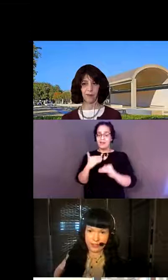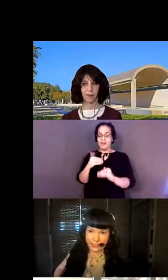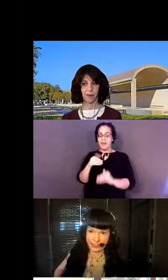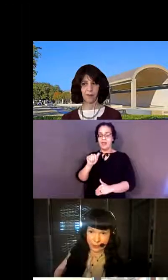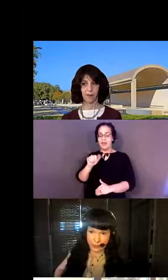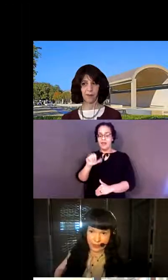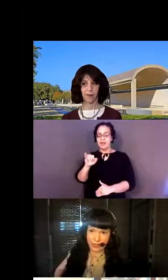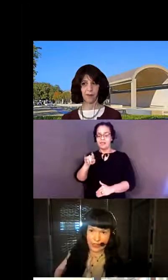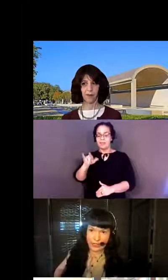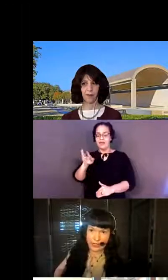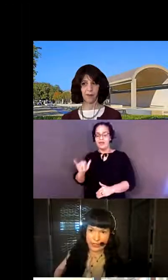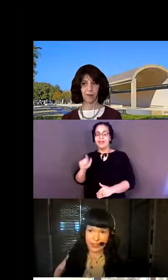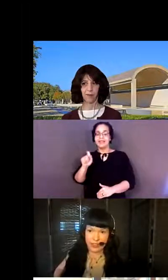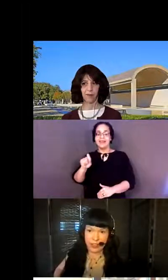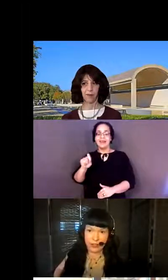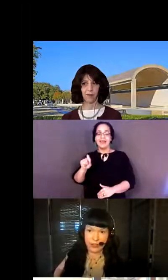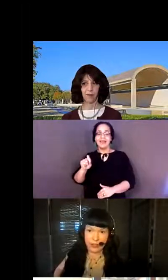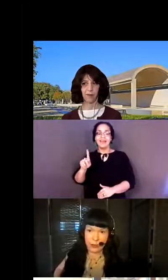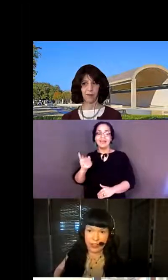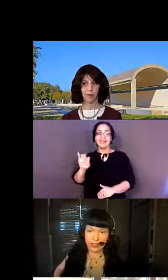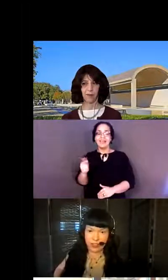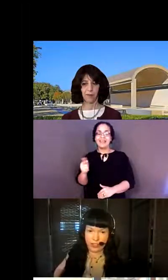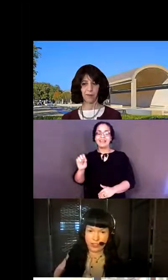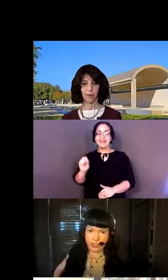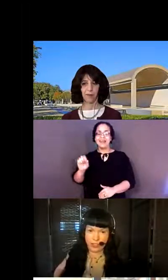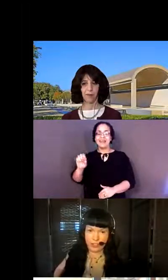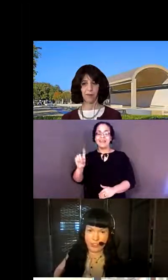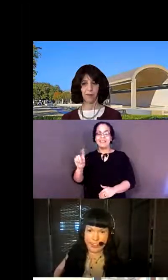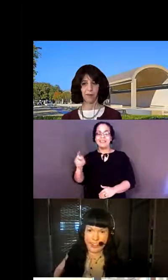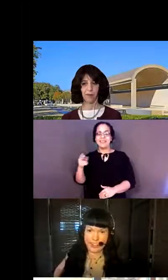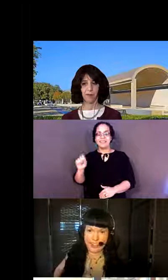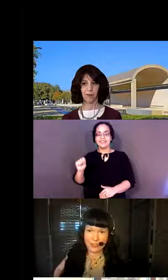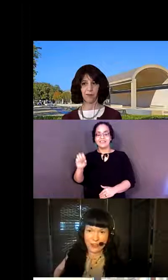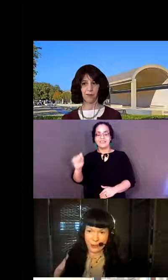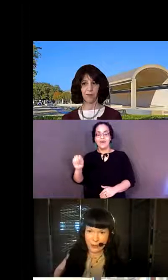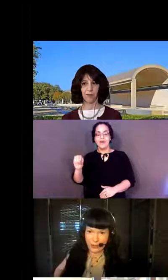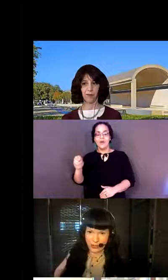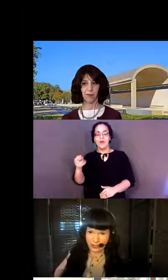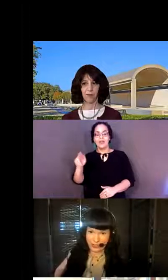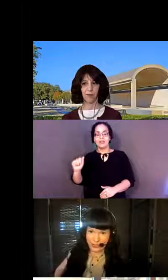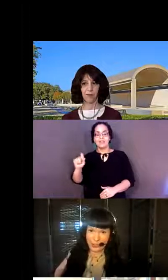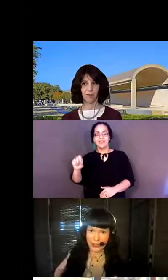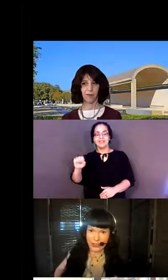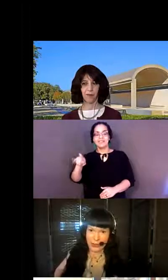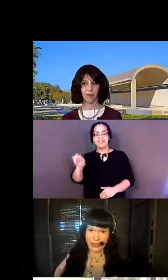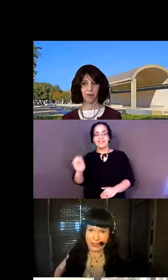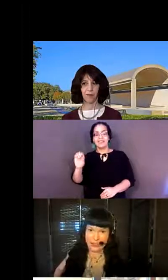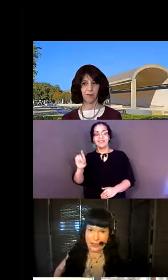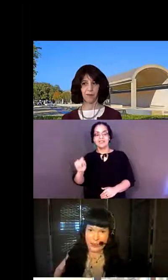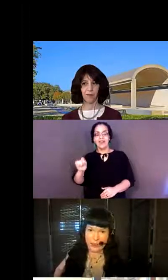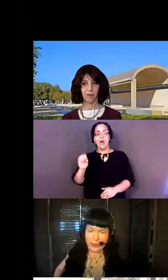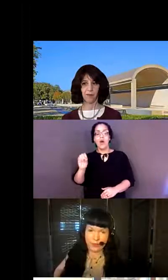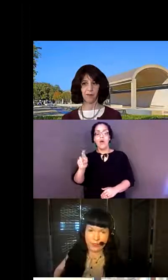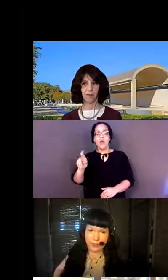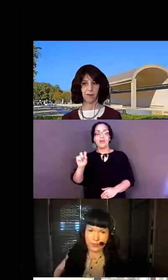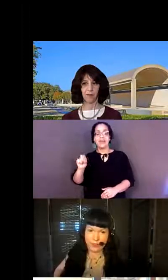team at dhs oha dot state dot o r dot u